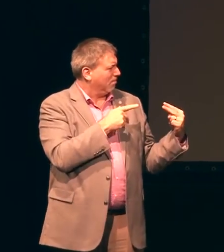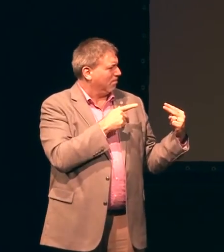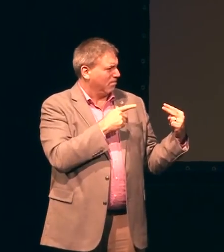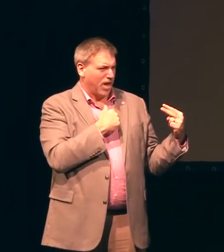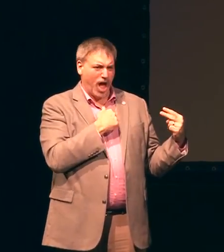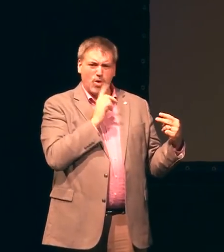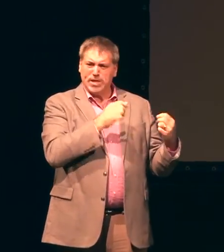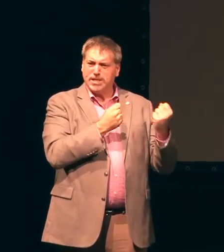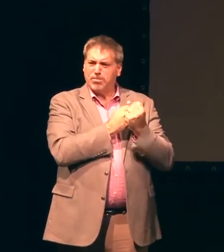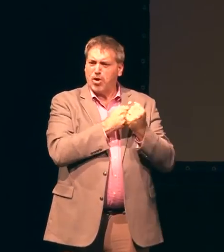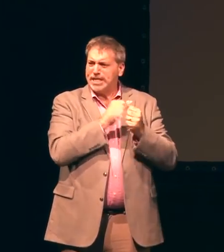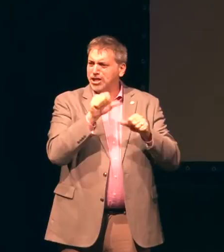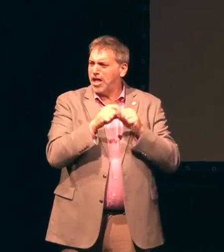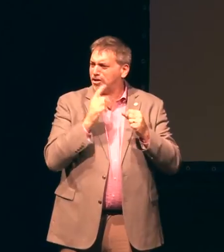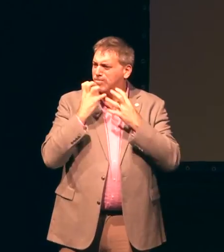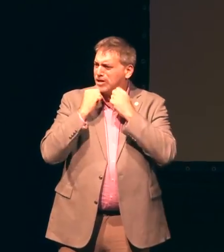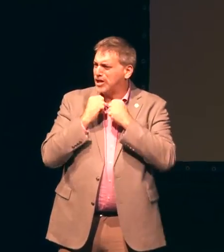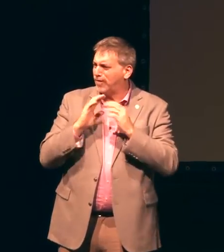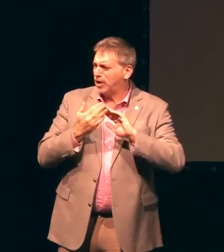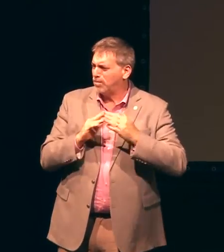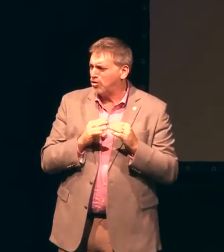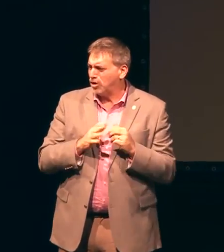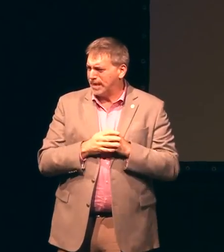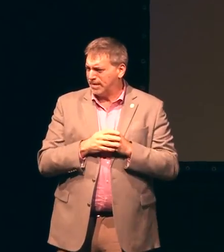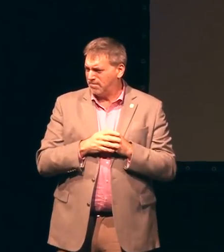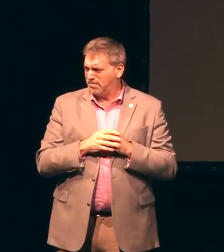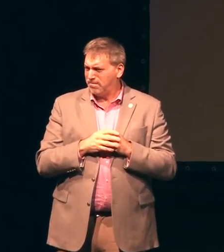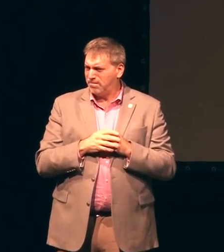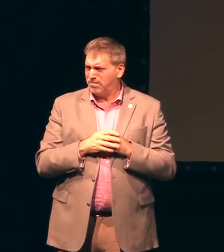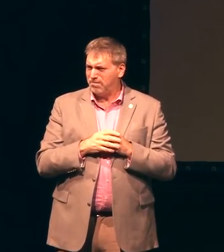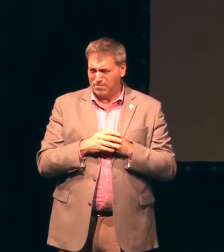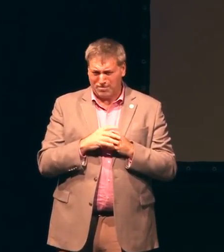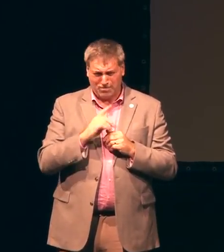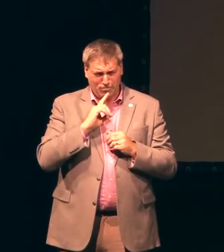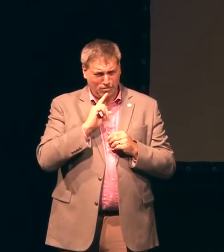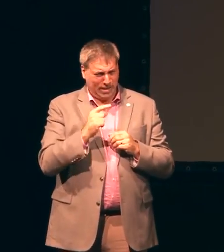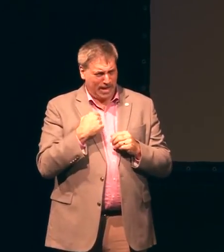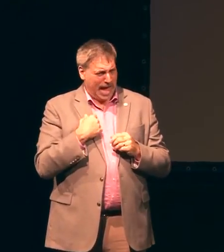people next to you. Do you support each other? Do you cherish the community, do you preserve